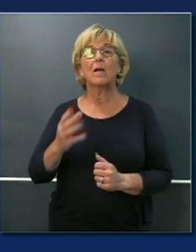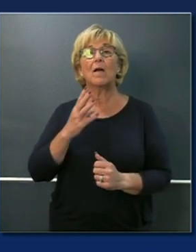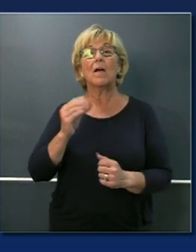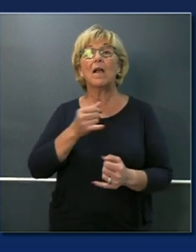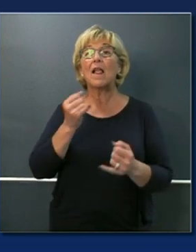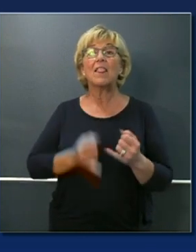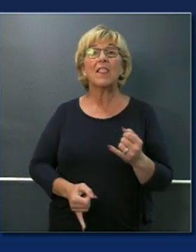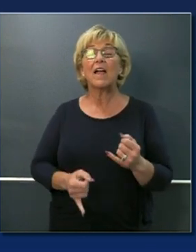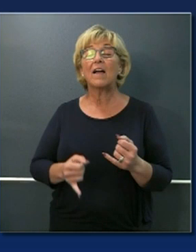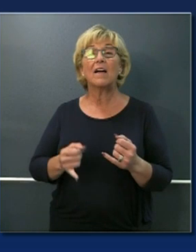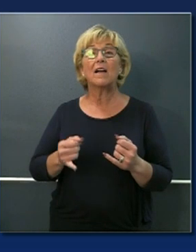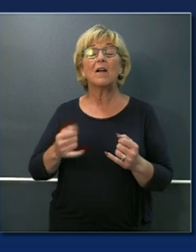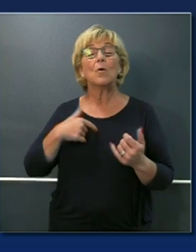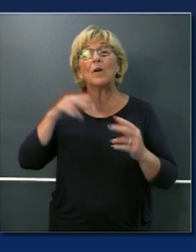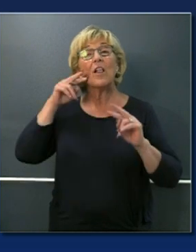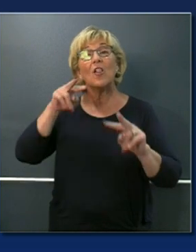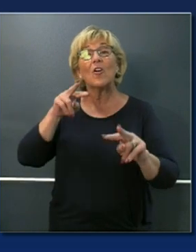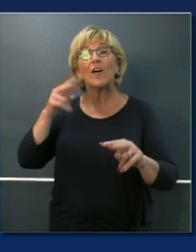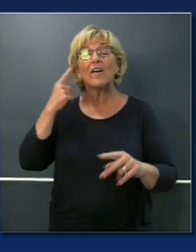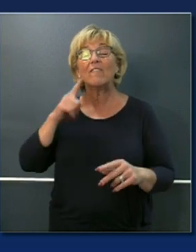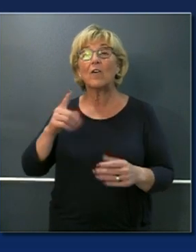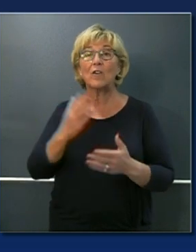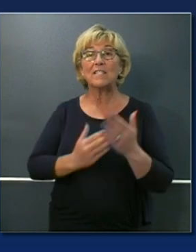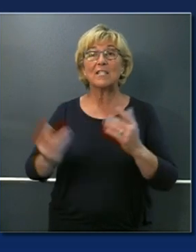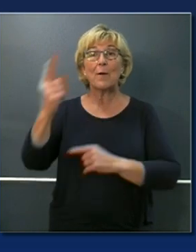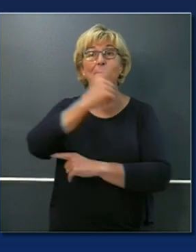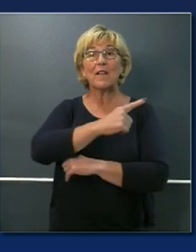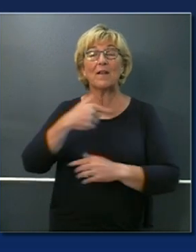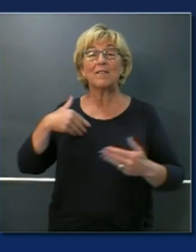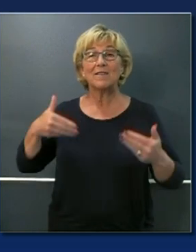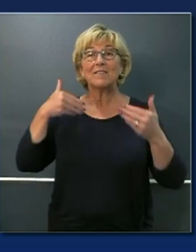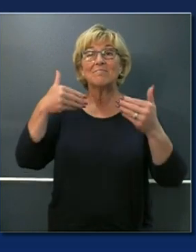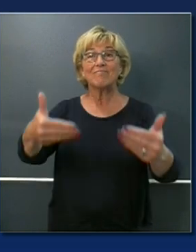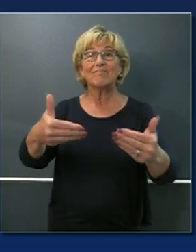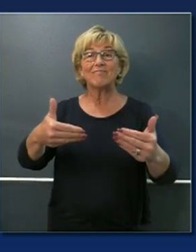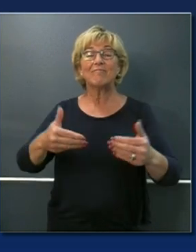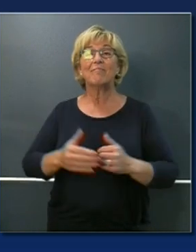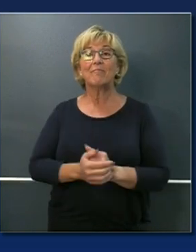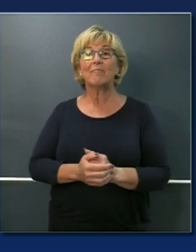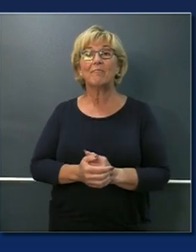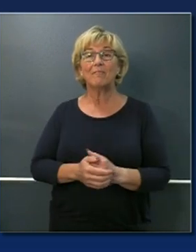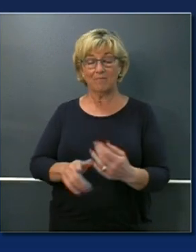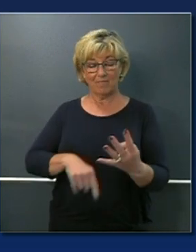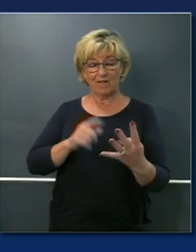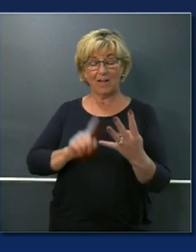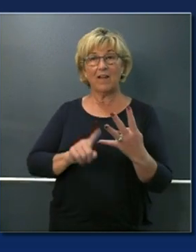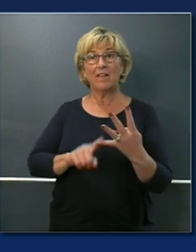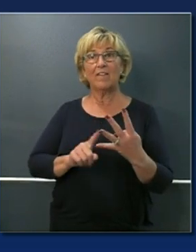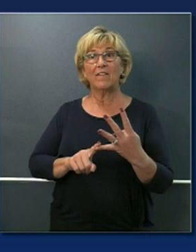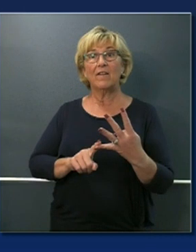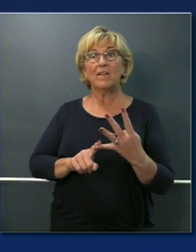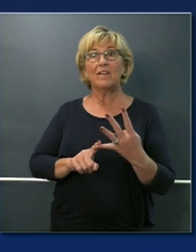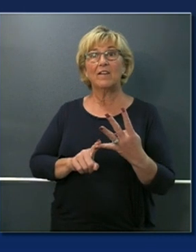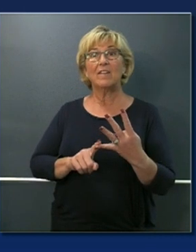OF DISEASE TO MAKE DECISIONS ABOUT WHAT IS SAFE. THIS INCLUDES PERSONAL HAIRCARE PLACES, ENTERTAINMENT VENUES WHERE PEOPLE ARE SITTING CLOSER TOGETHER AND SPORTING EVENTS WITHOUT LIVE AUDIENCES. OTHER THINGS ARE IN PERSON RELIGIOUS SERVICES LIKE 3